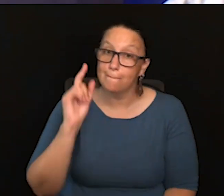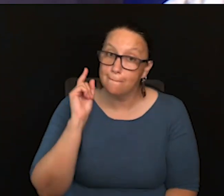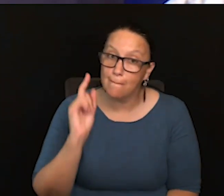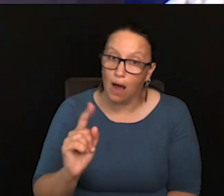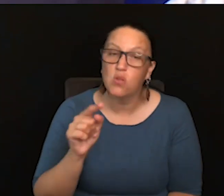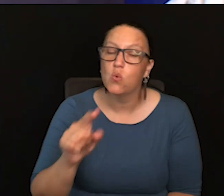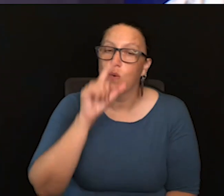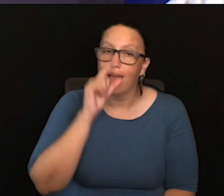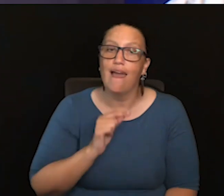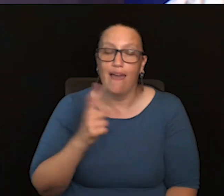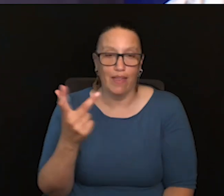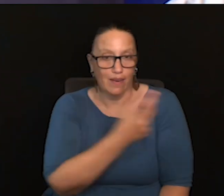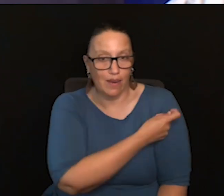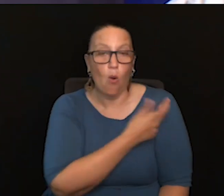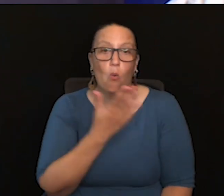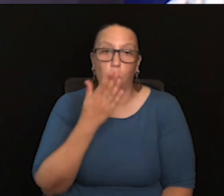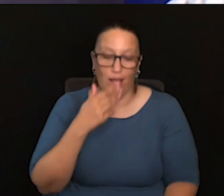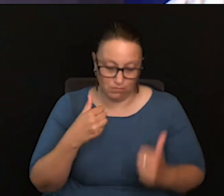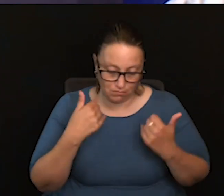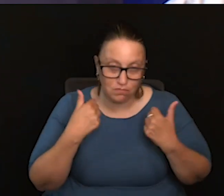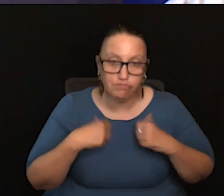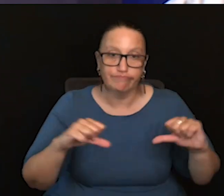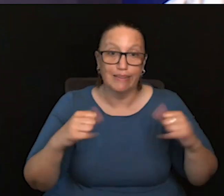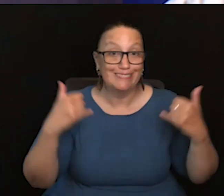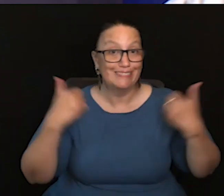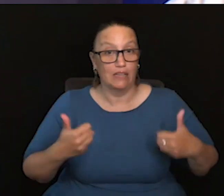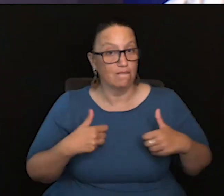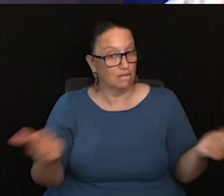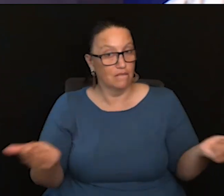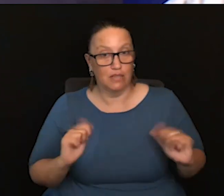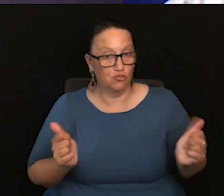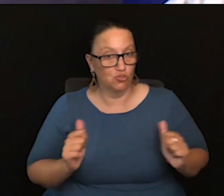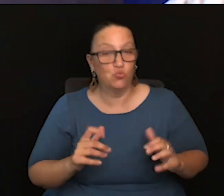and that people should not be waiting to get that booster vaccine,